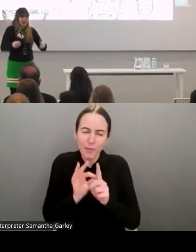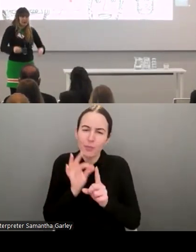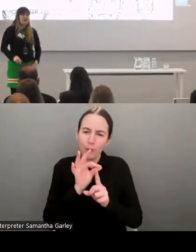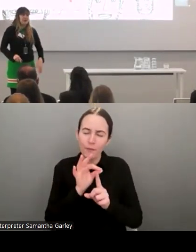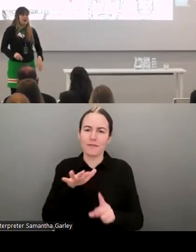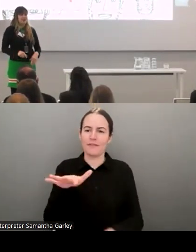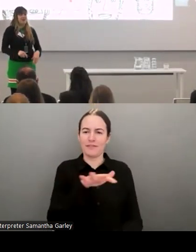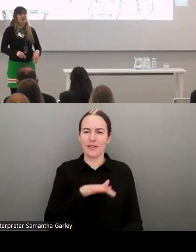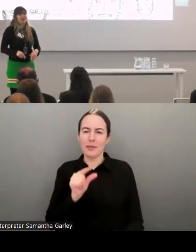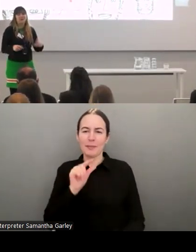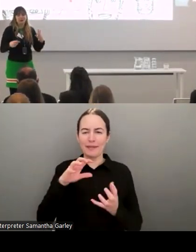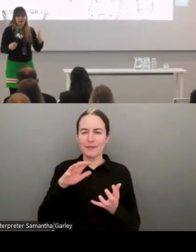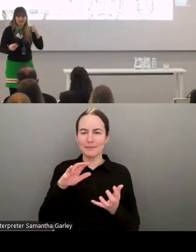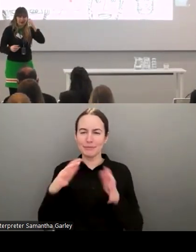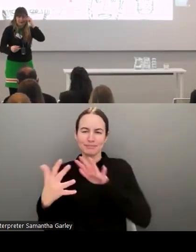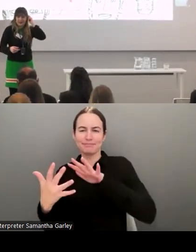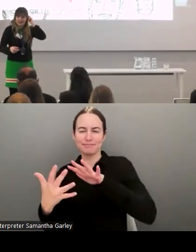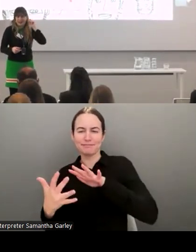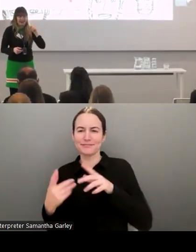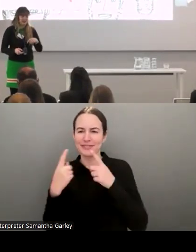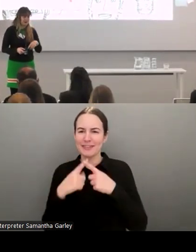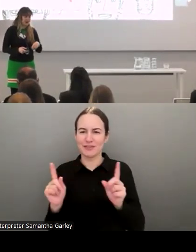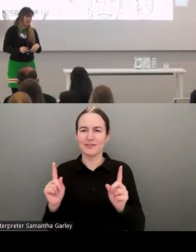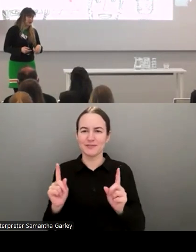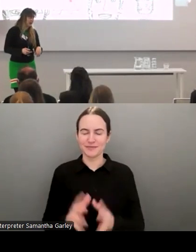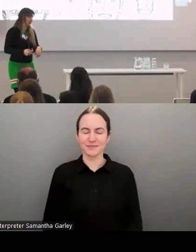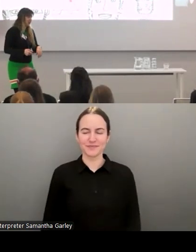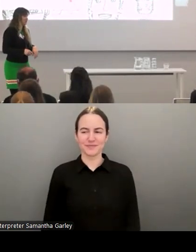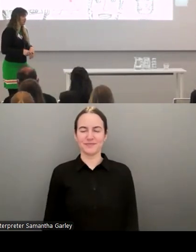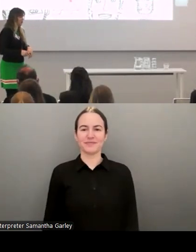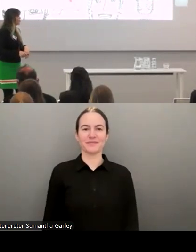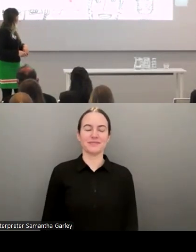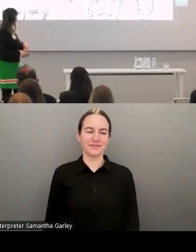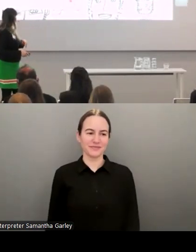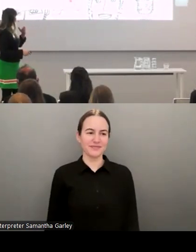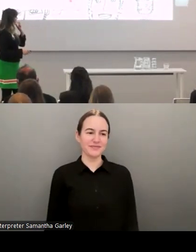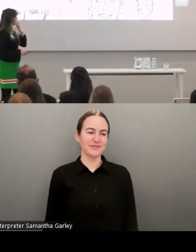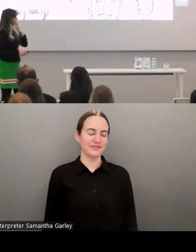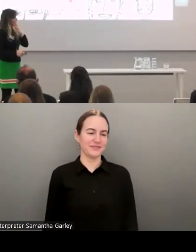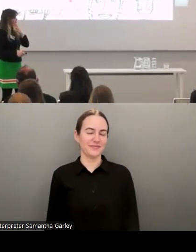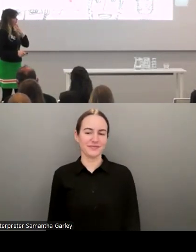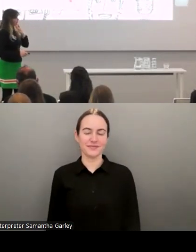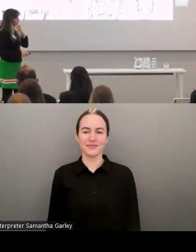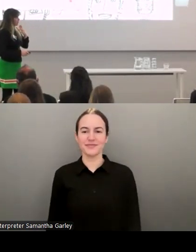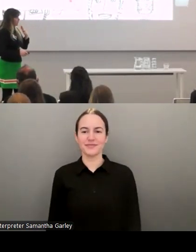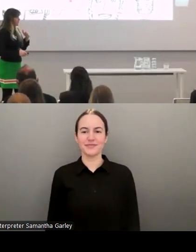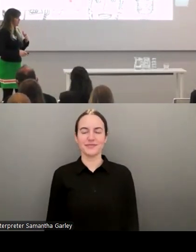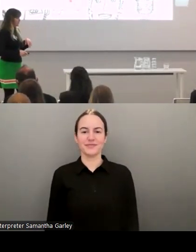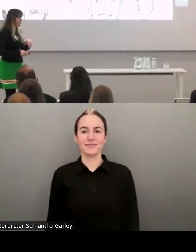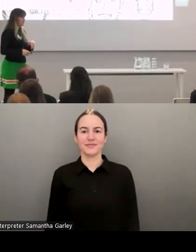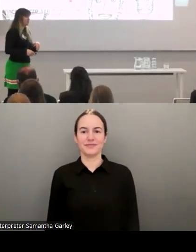everyone's experiences of navigating social life. So, I called my, my PhD thesis,